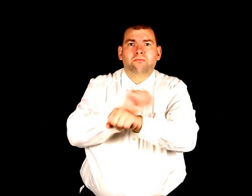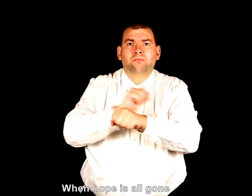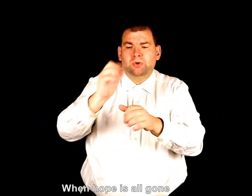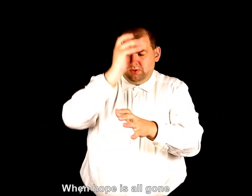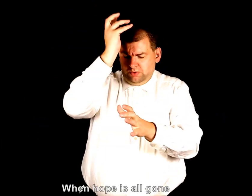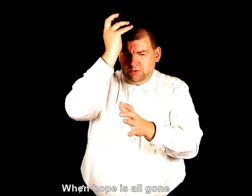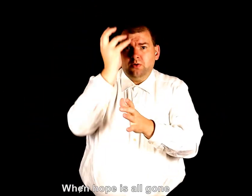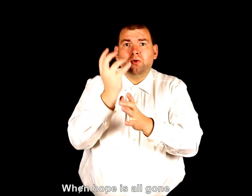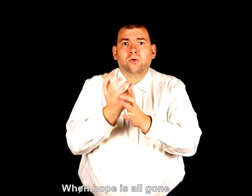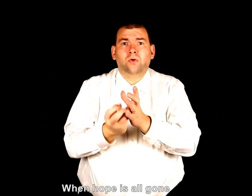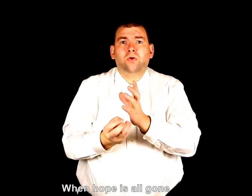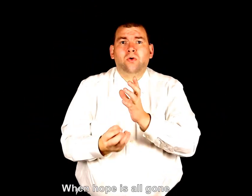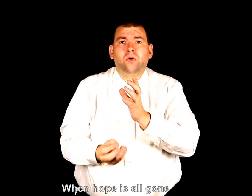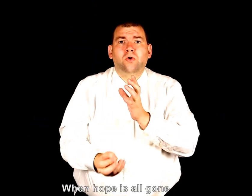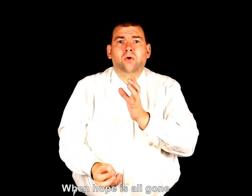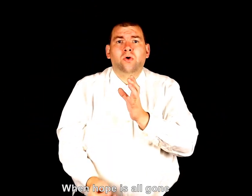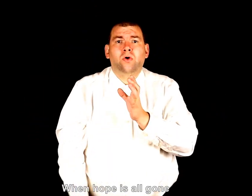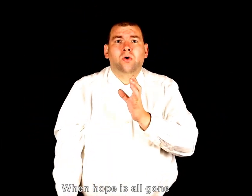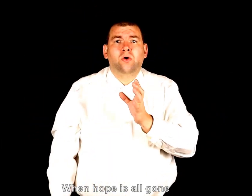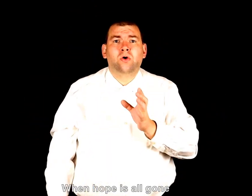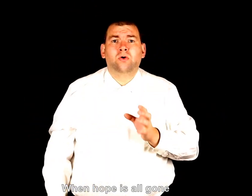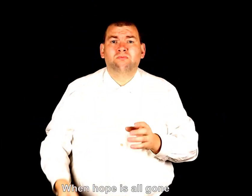When hope is all gone